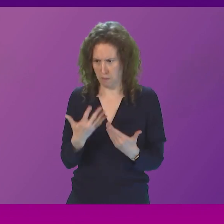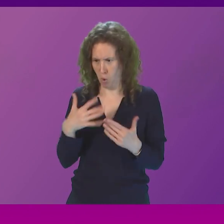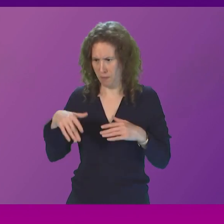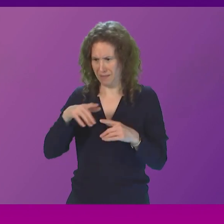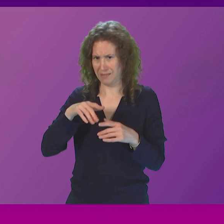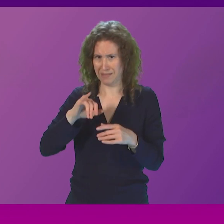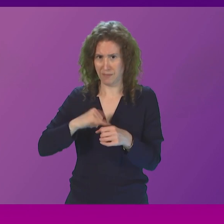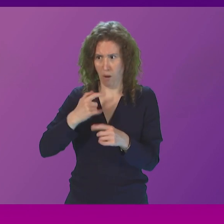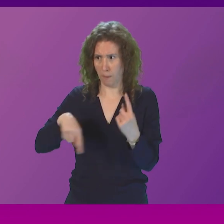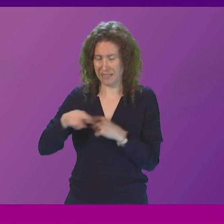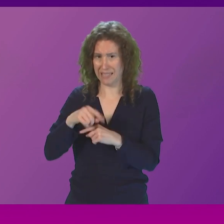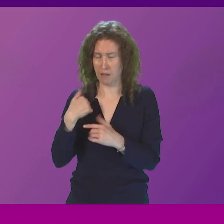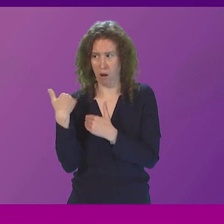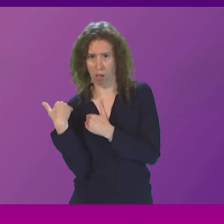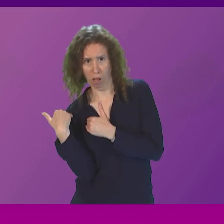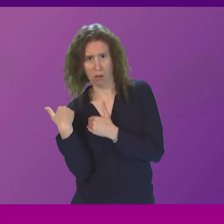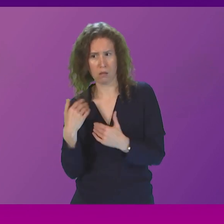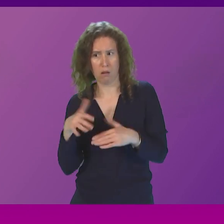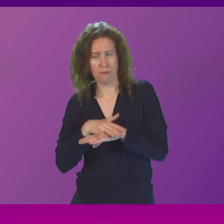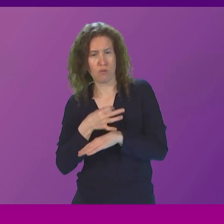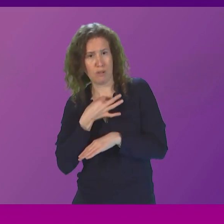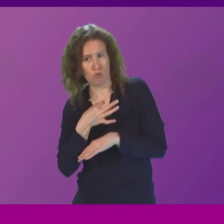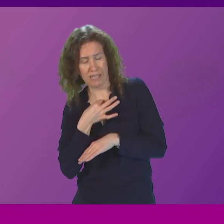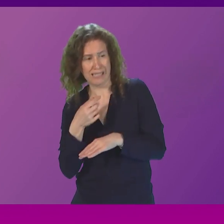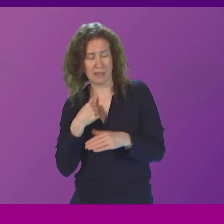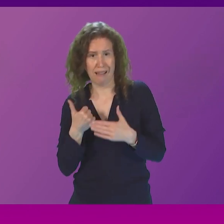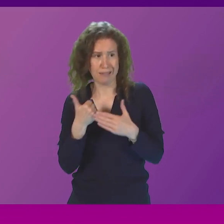of the national health service, so that it can continue to supply essential medicines